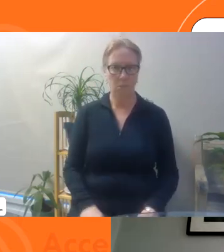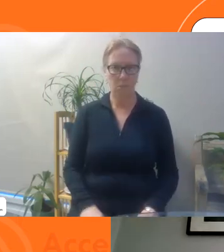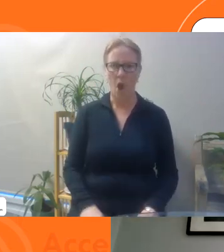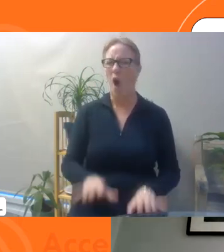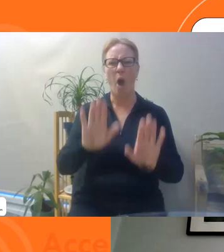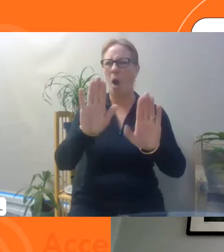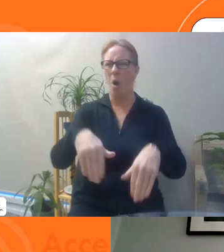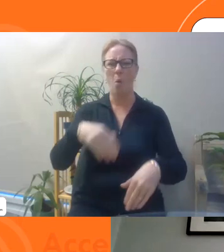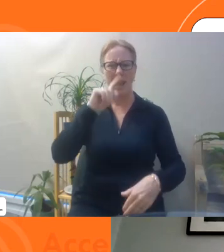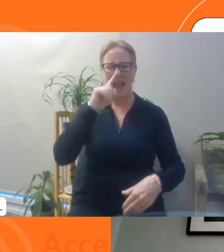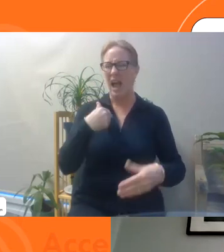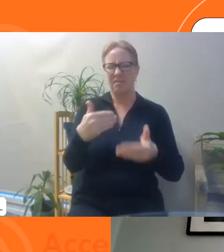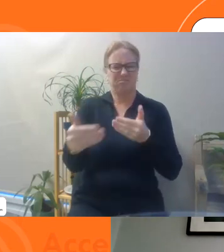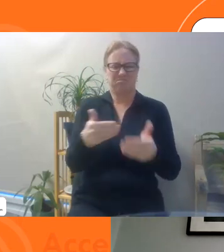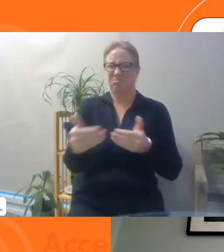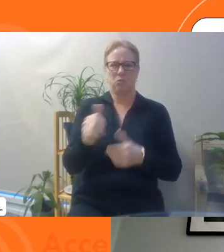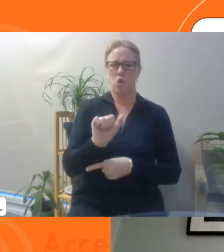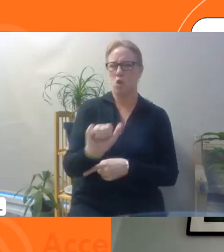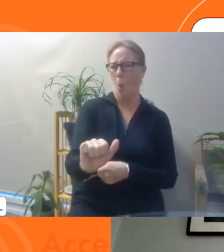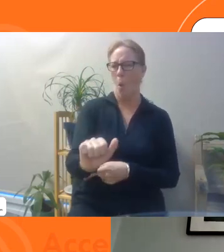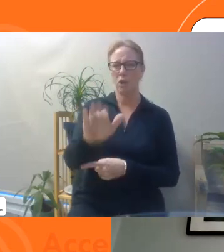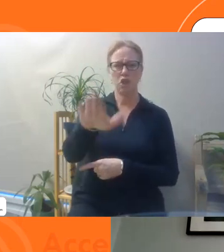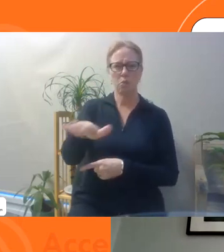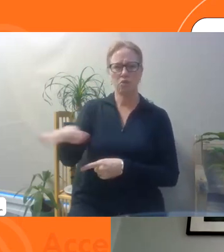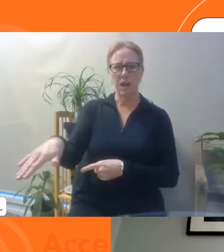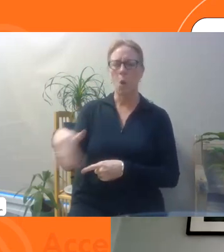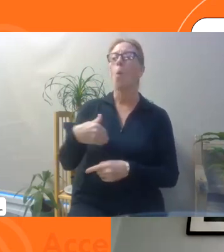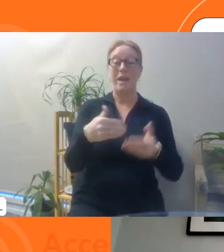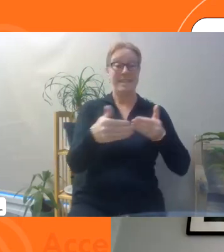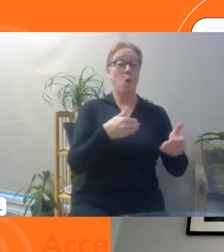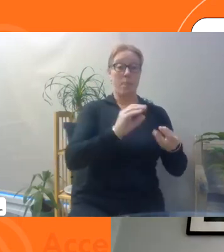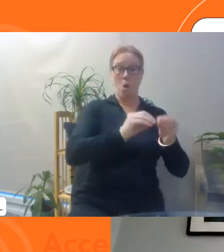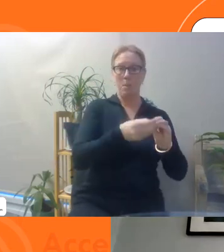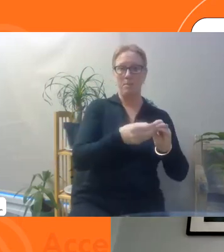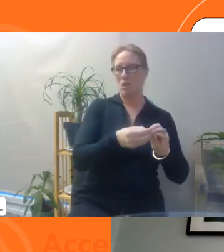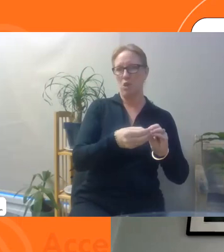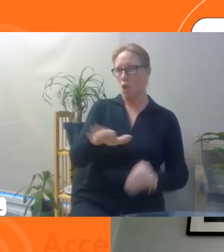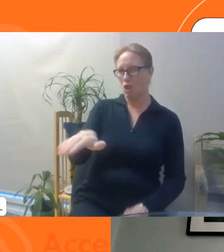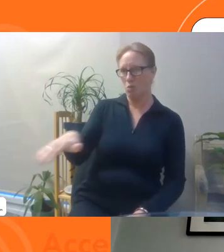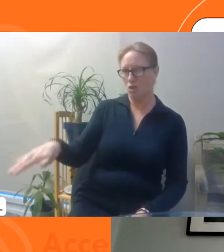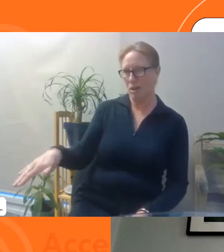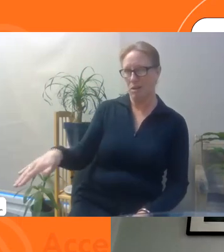child. We deal with problems, we don't deal with children; or "He's